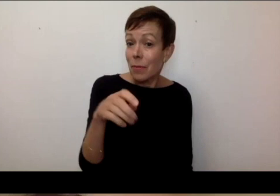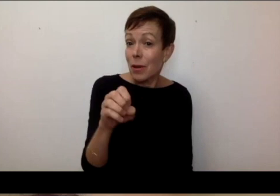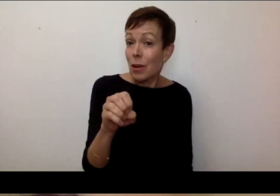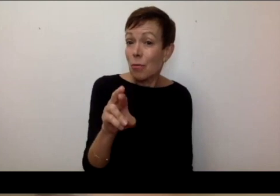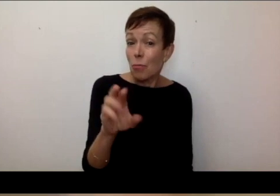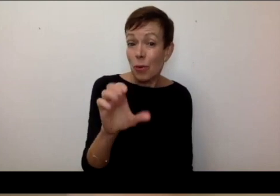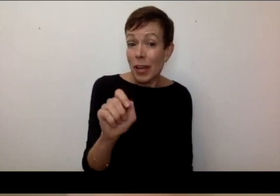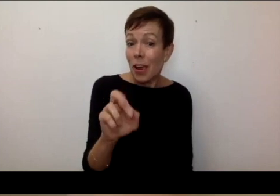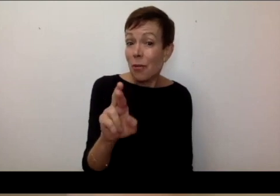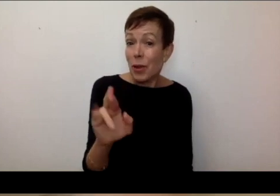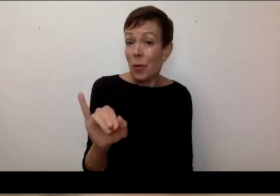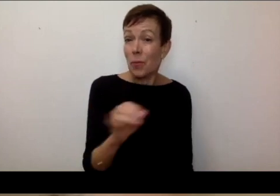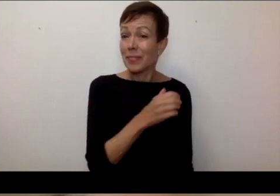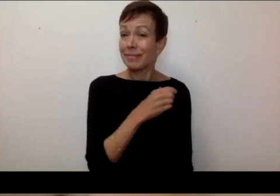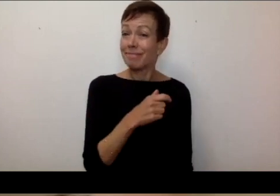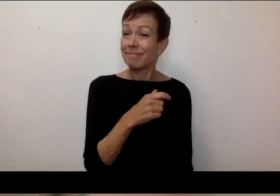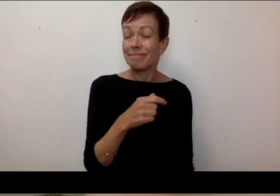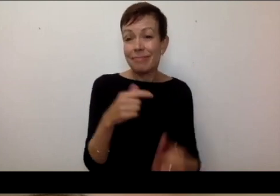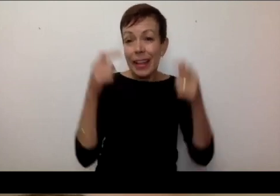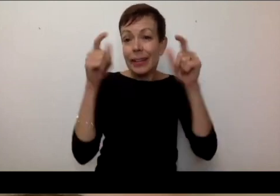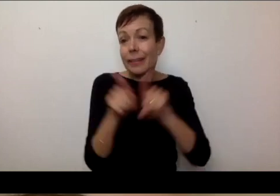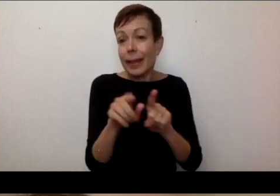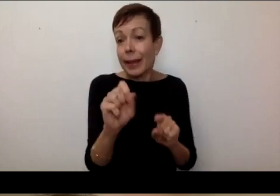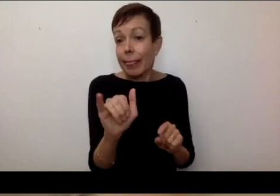precarious and during the glitzy milan fashion week